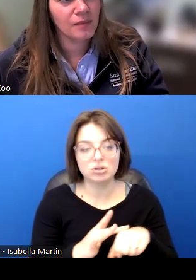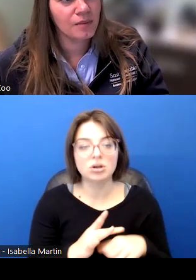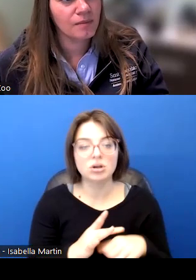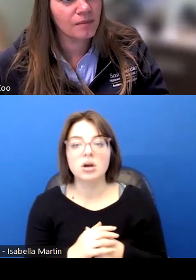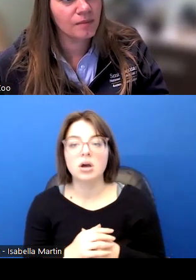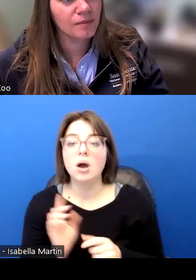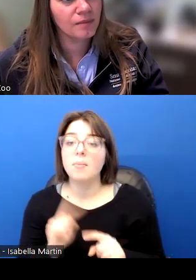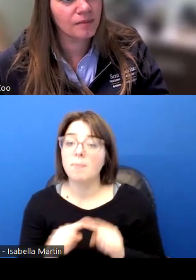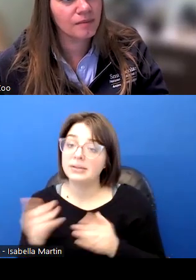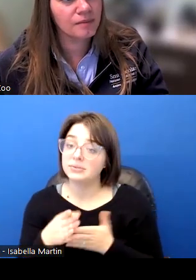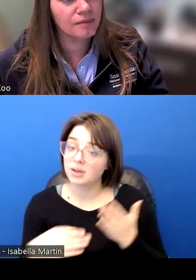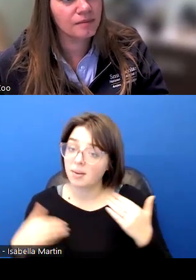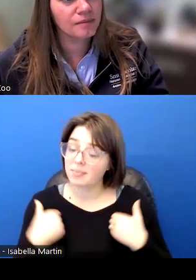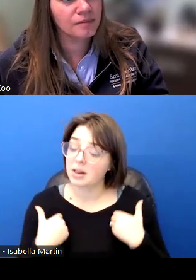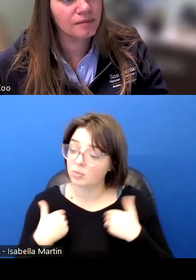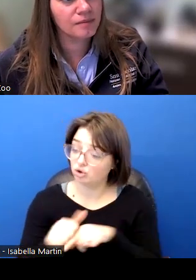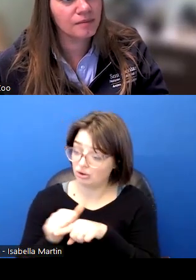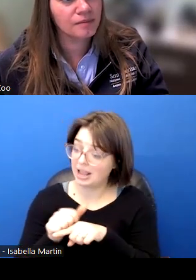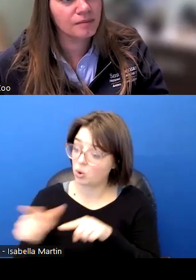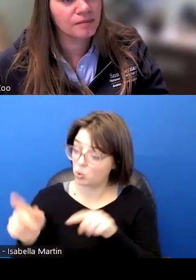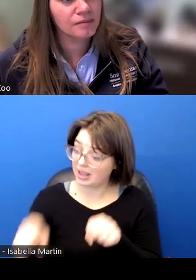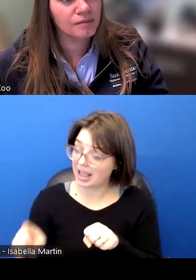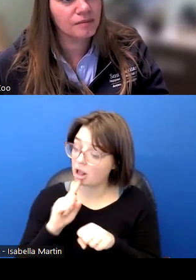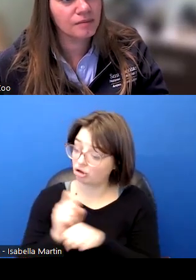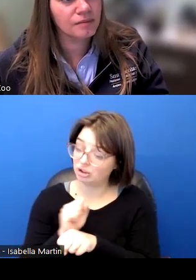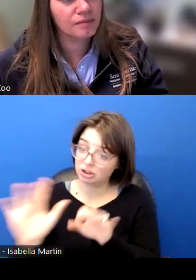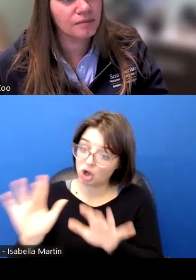but some animals are trained for you to physically feel them and for our viewers watching who have